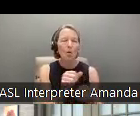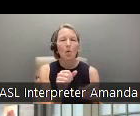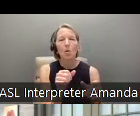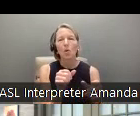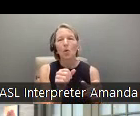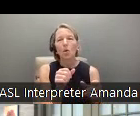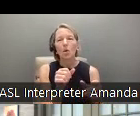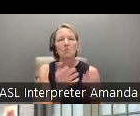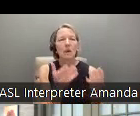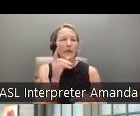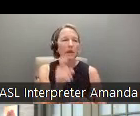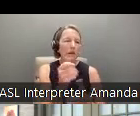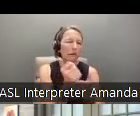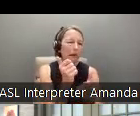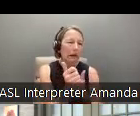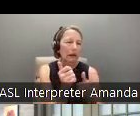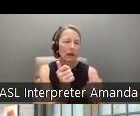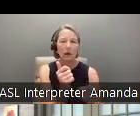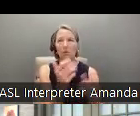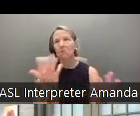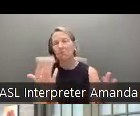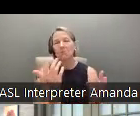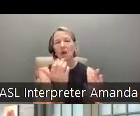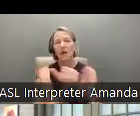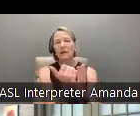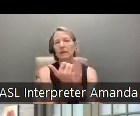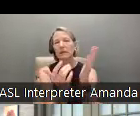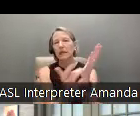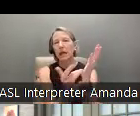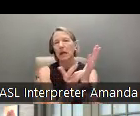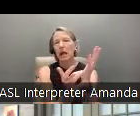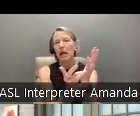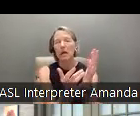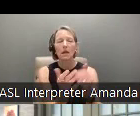um they may need help getting say assistive technology those are the